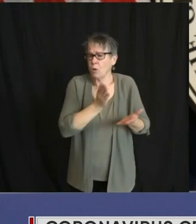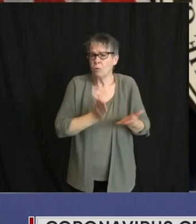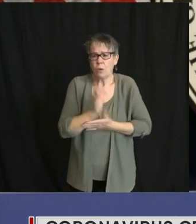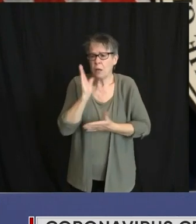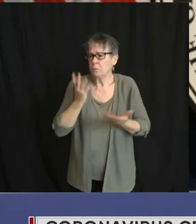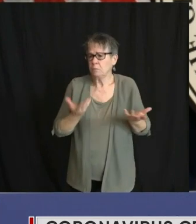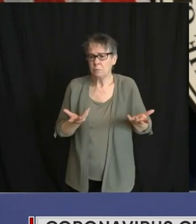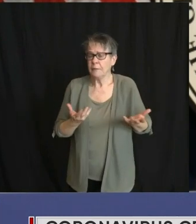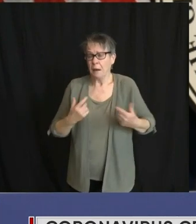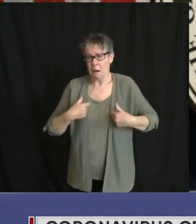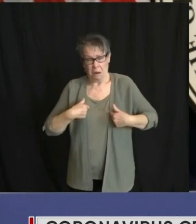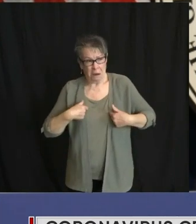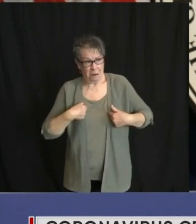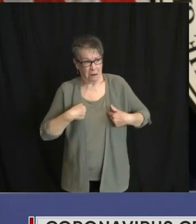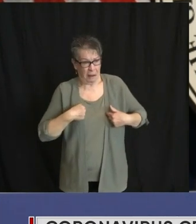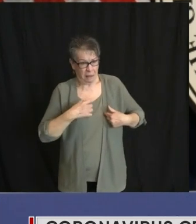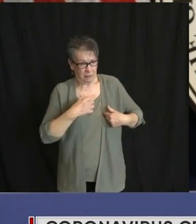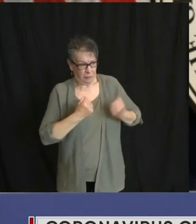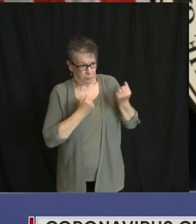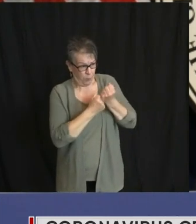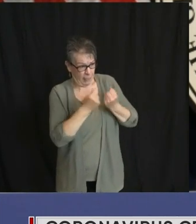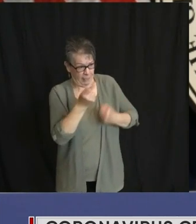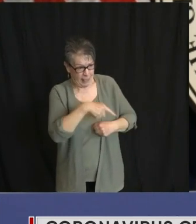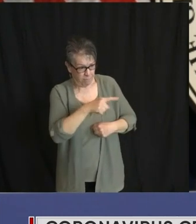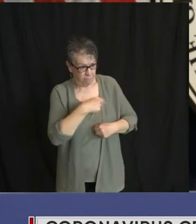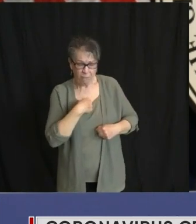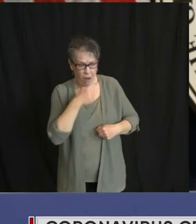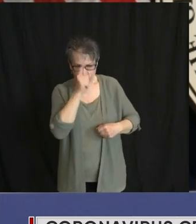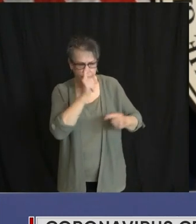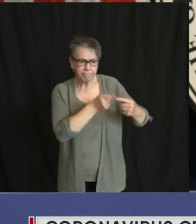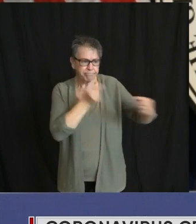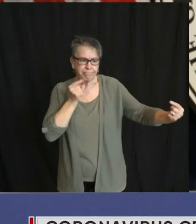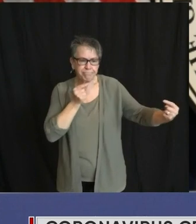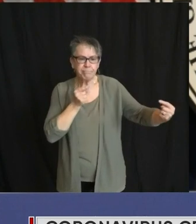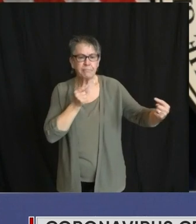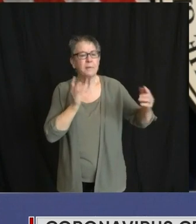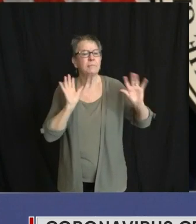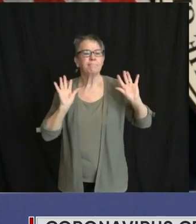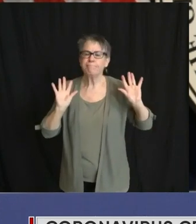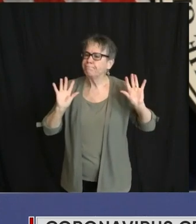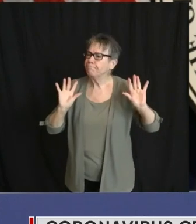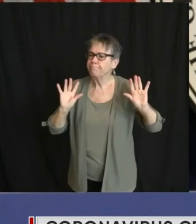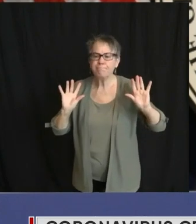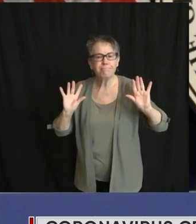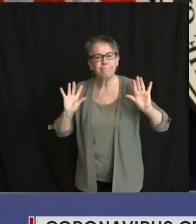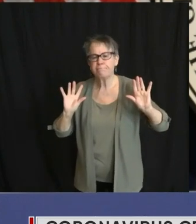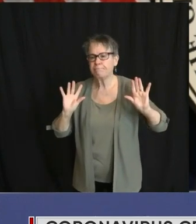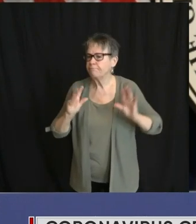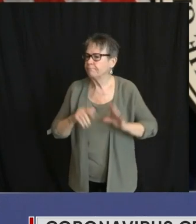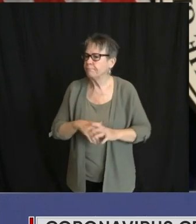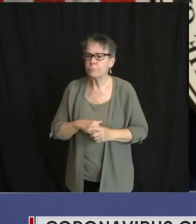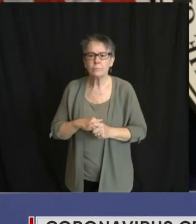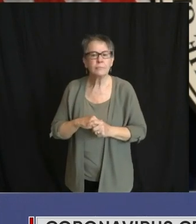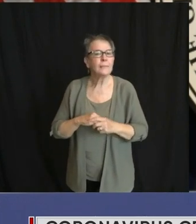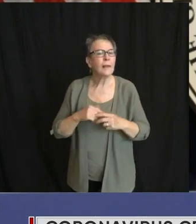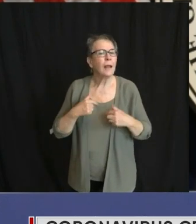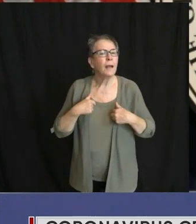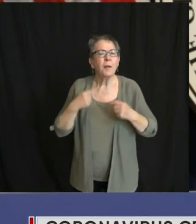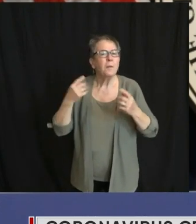NOT PATRIOTIC BY FLYING THE AMERICAN FLAG AND IMPLYING THAT